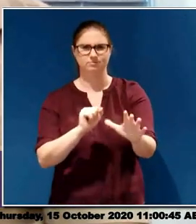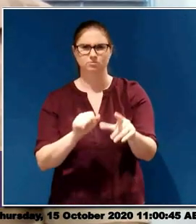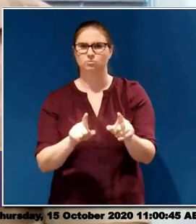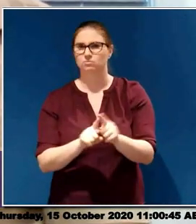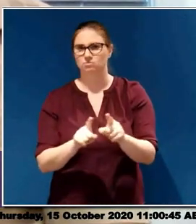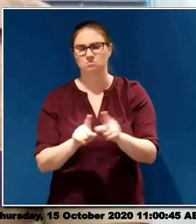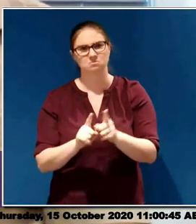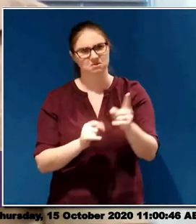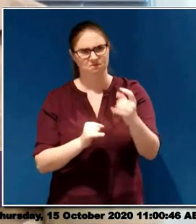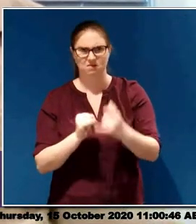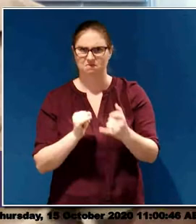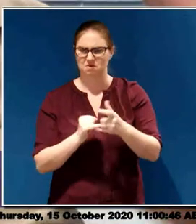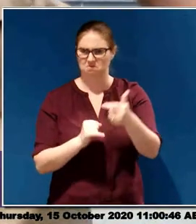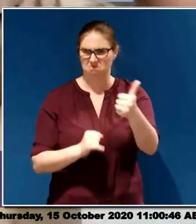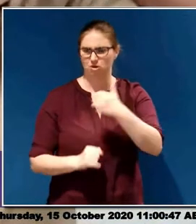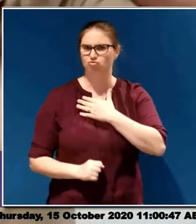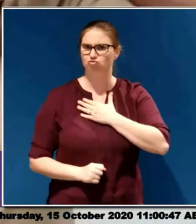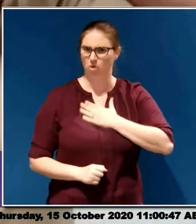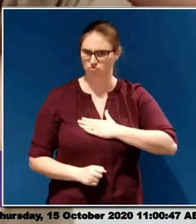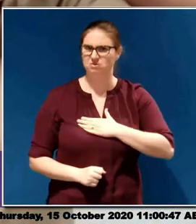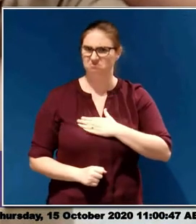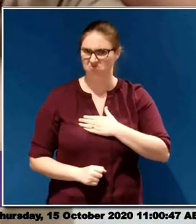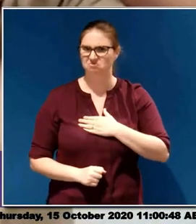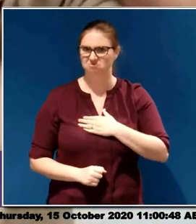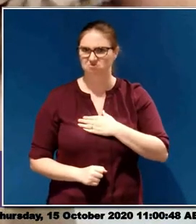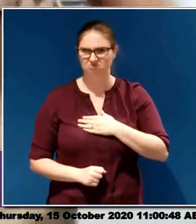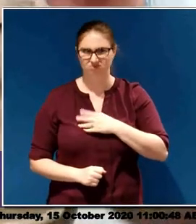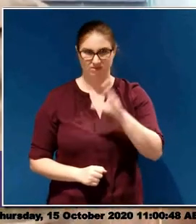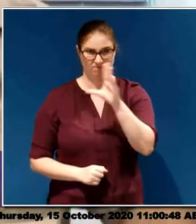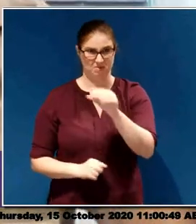They, right from the beginning, they accepted all of our advice and